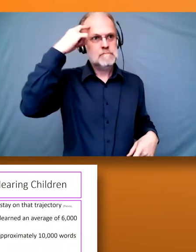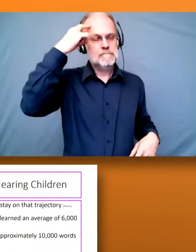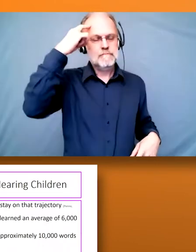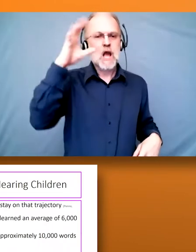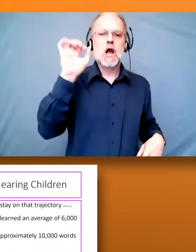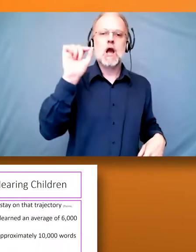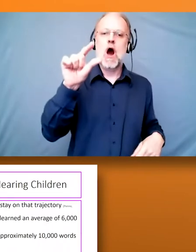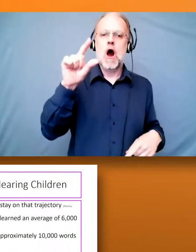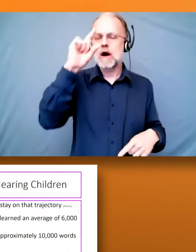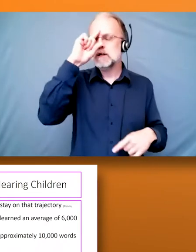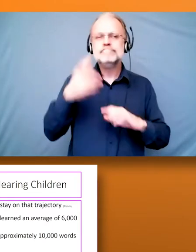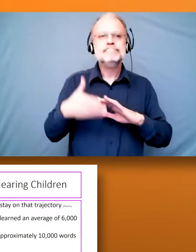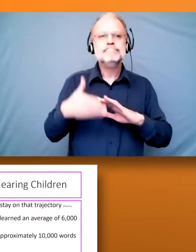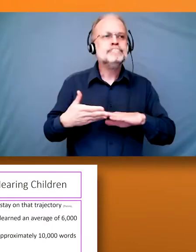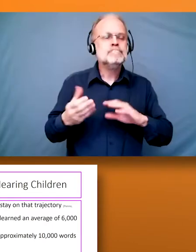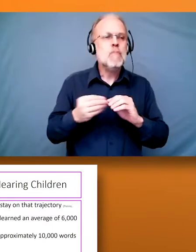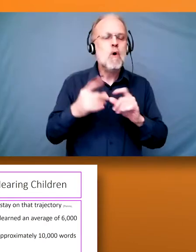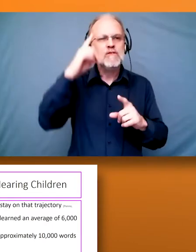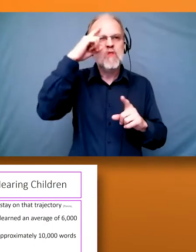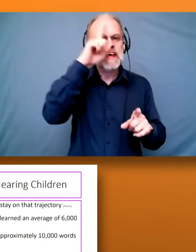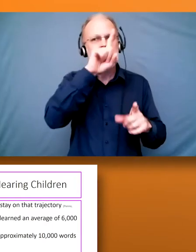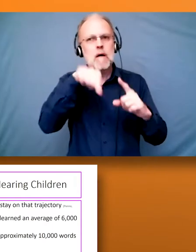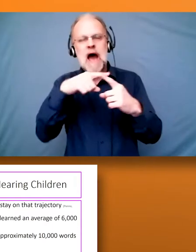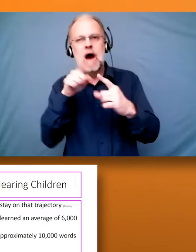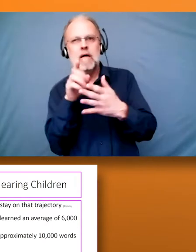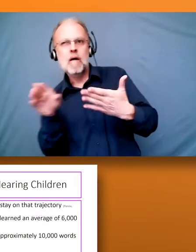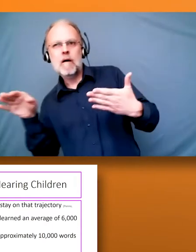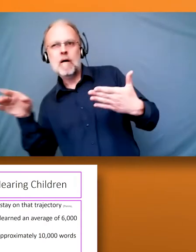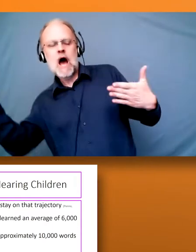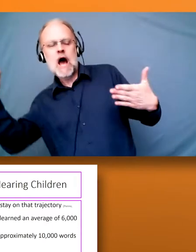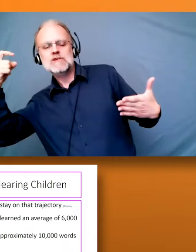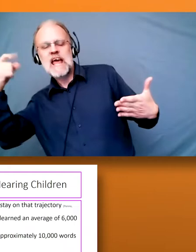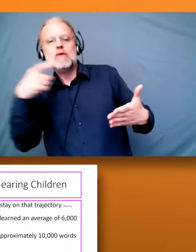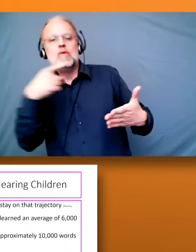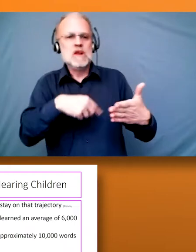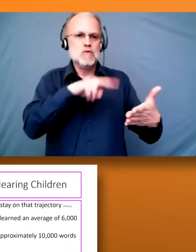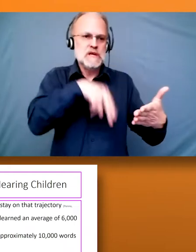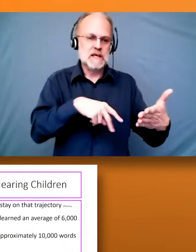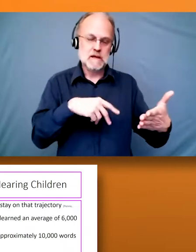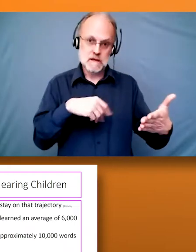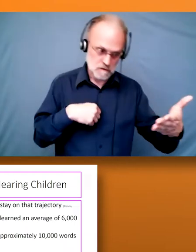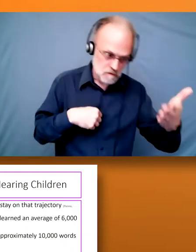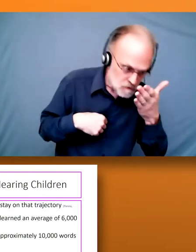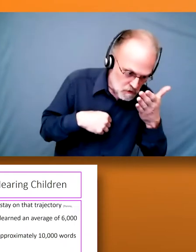is it frees up your cognitive faculties in order to think about or to understand what you're reading,